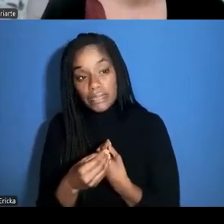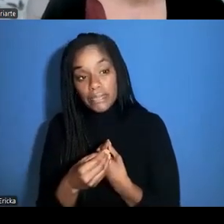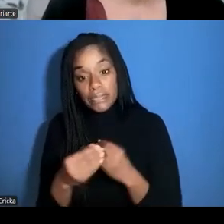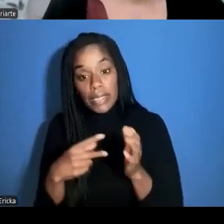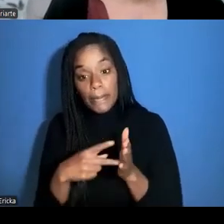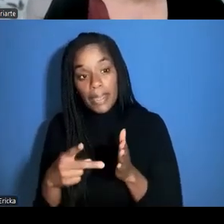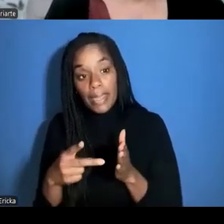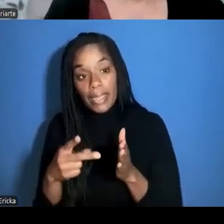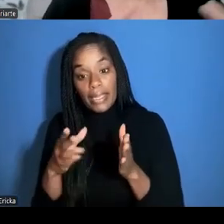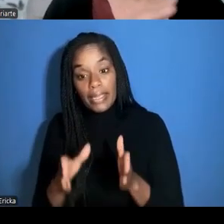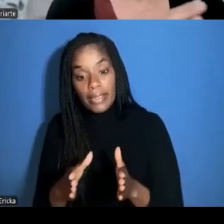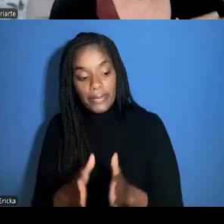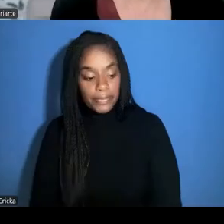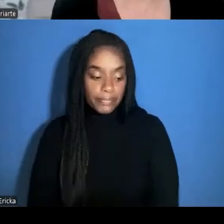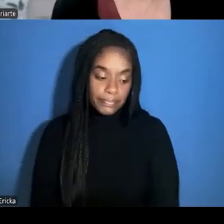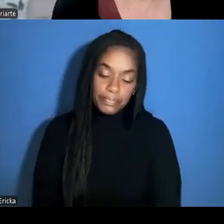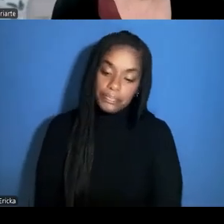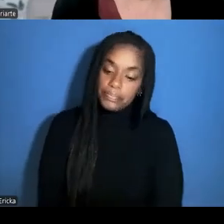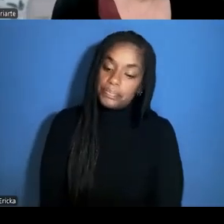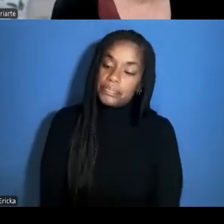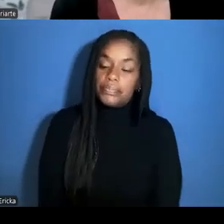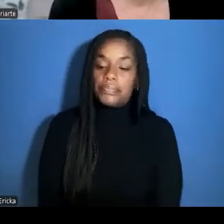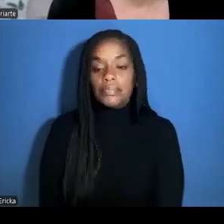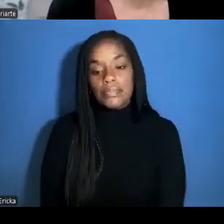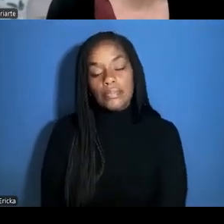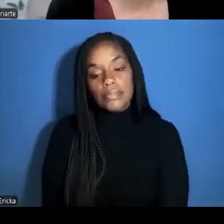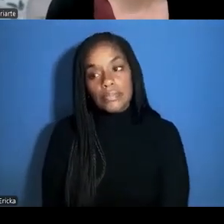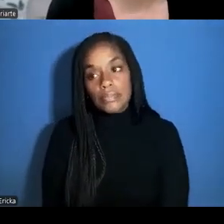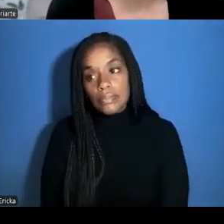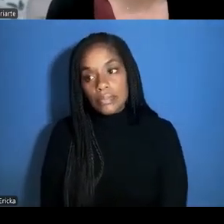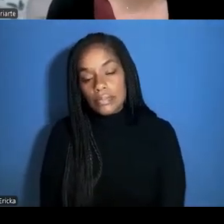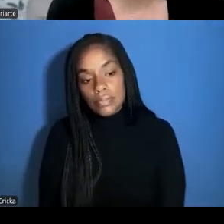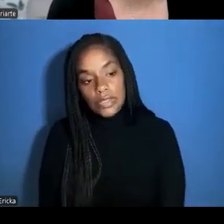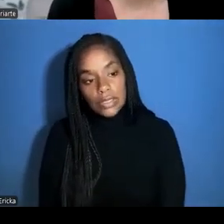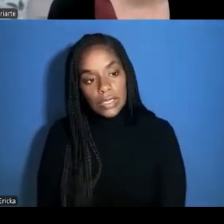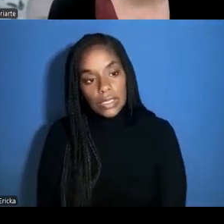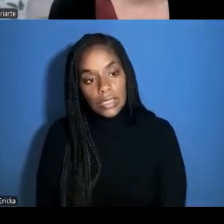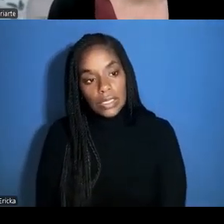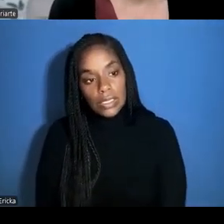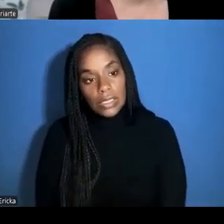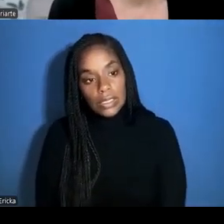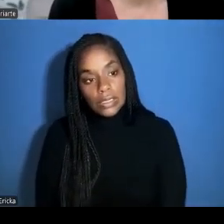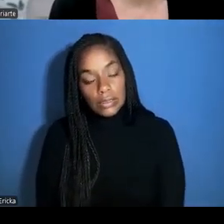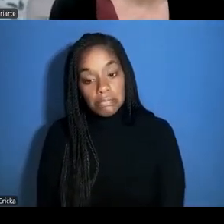So I can open up my own Able account if I have capacity.